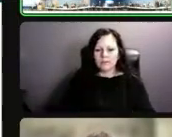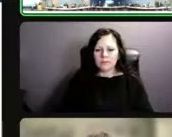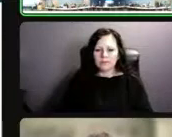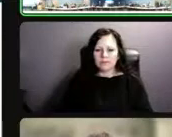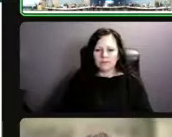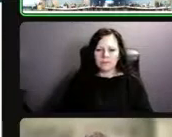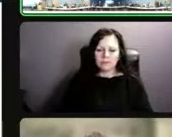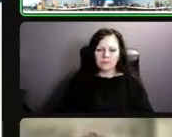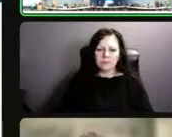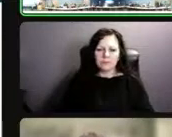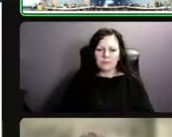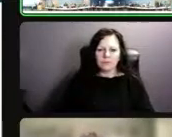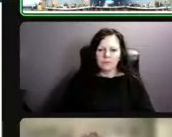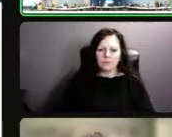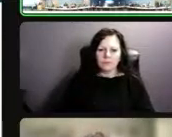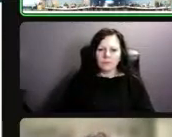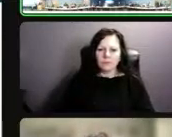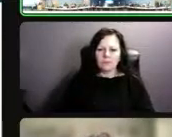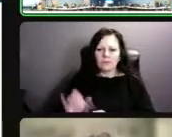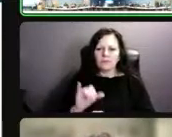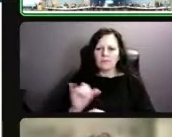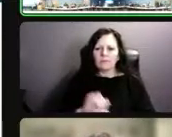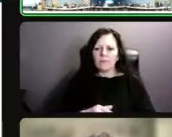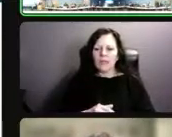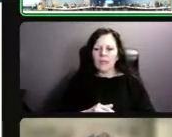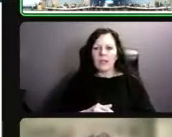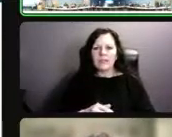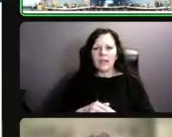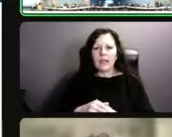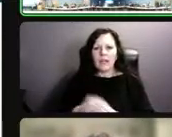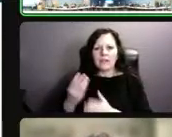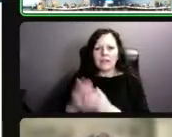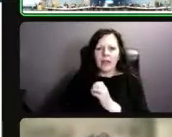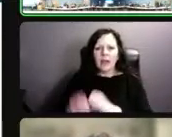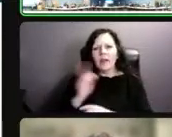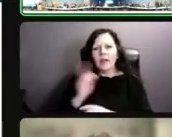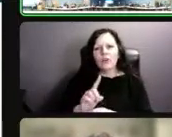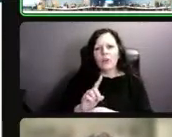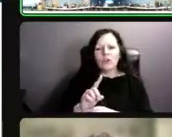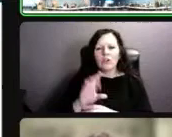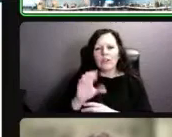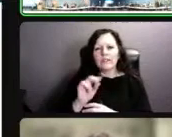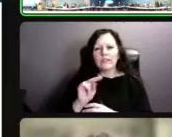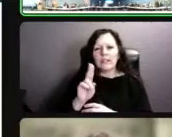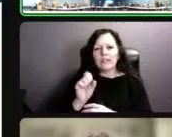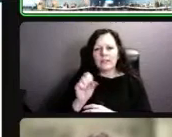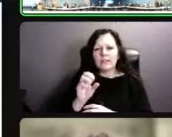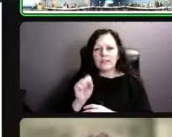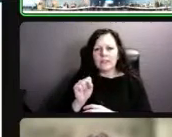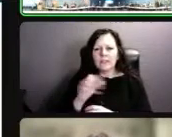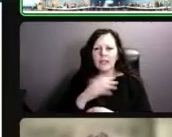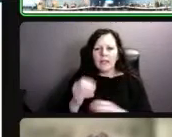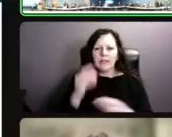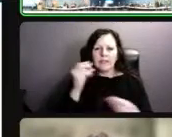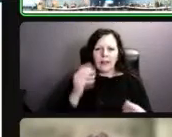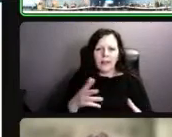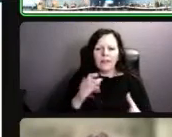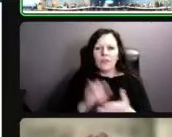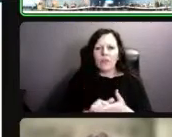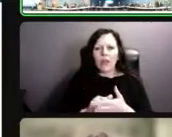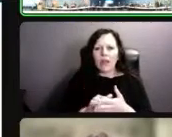THIS JURISDICTION.